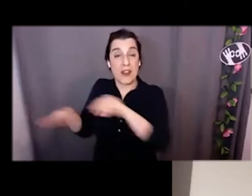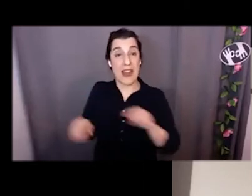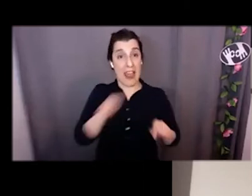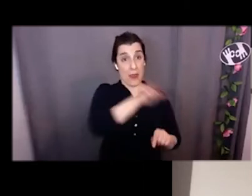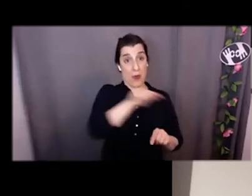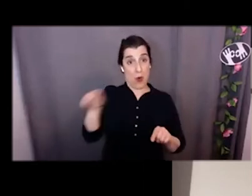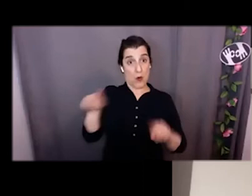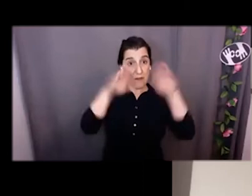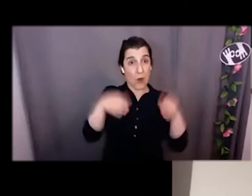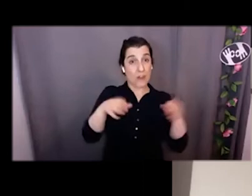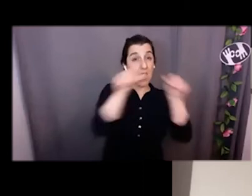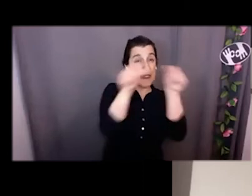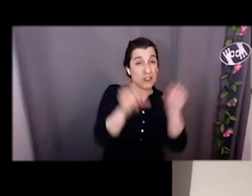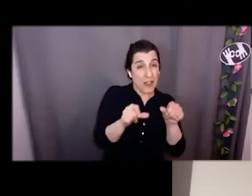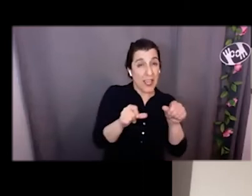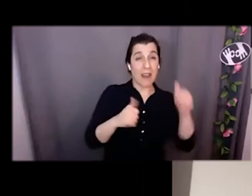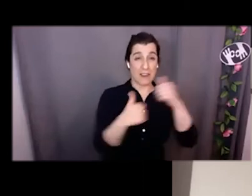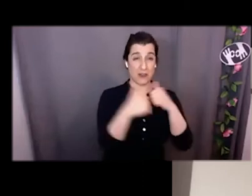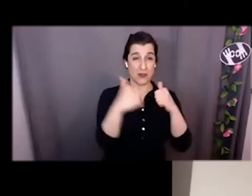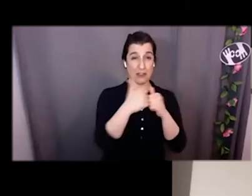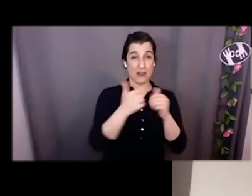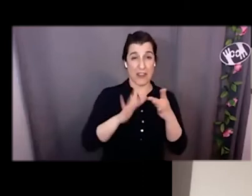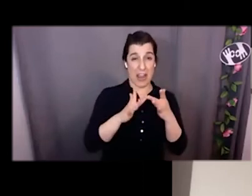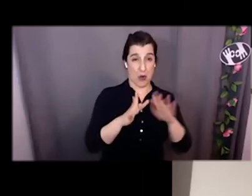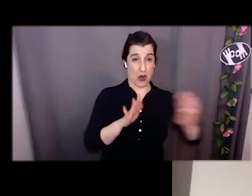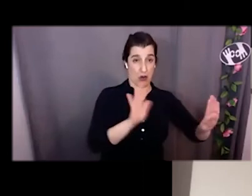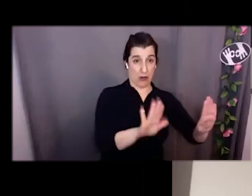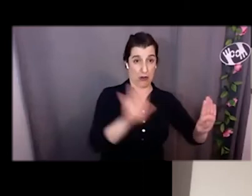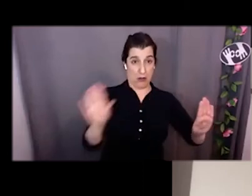I want to suggest today that we think about the greens of the network,